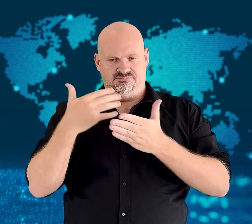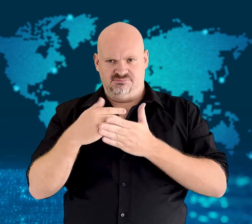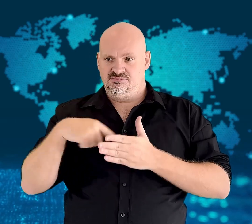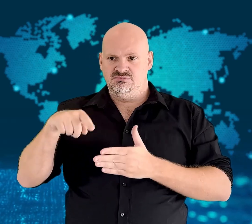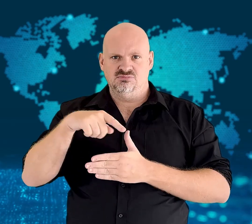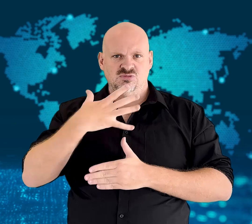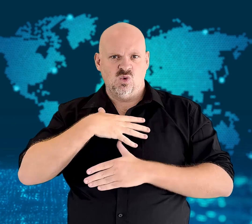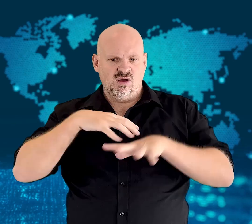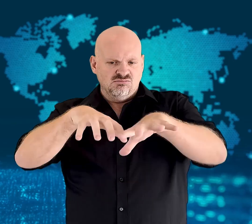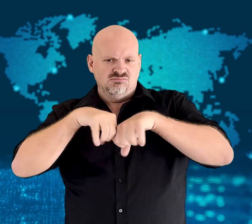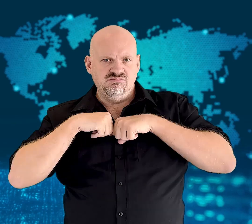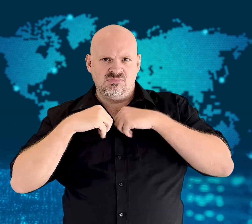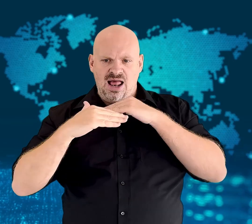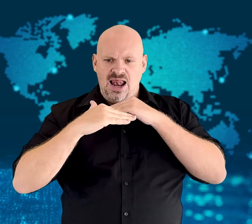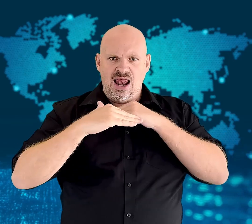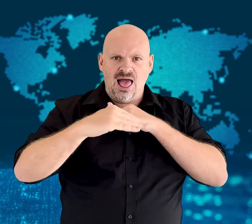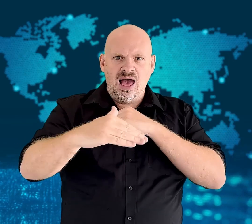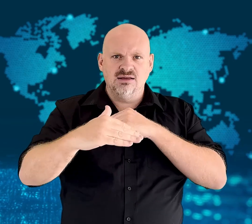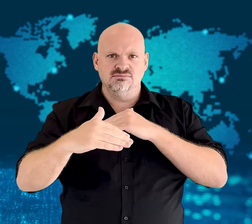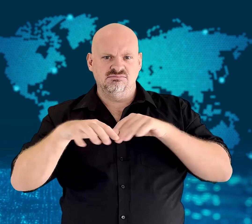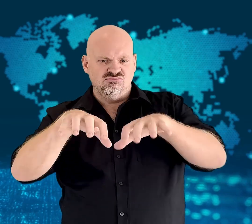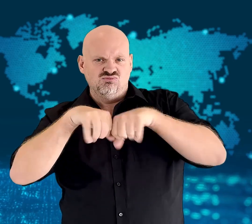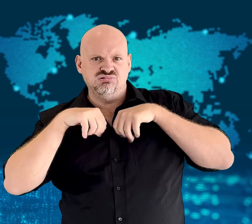No one knew he existed until 1996.